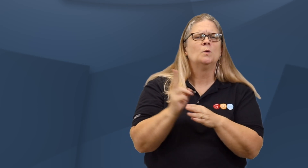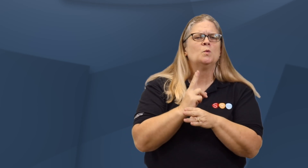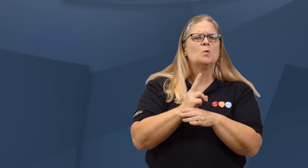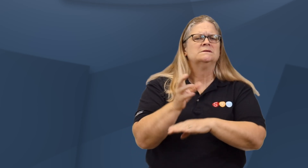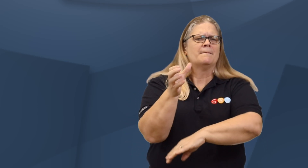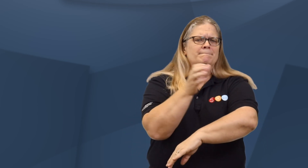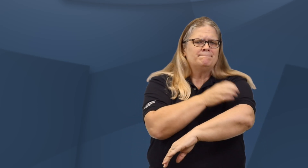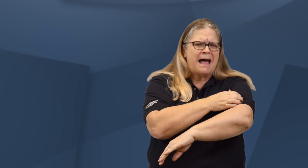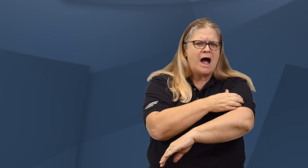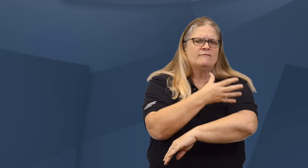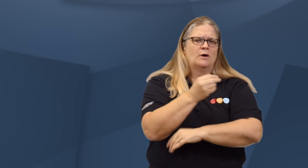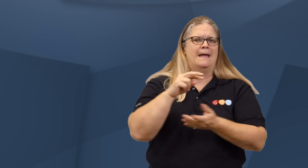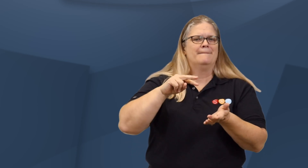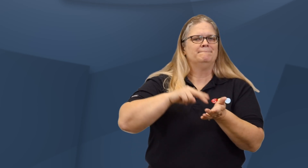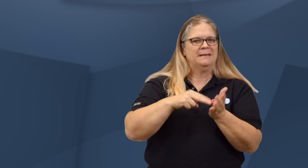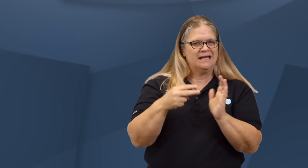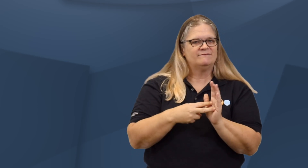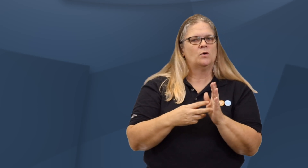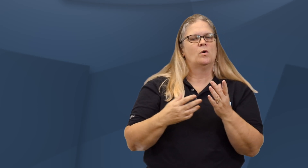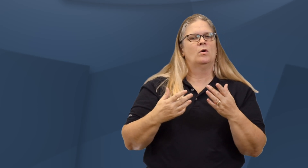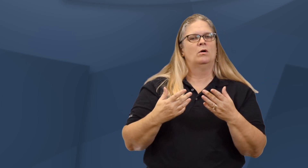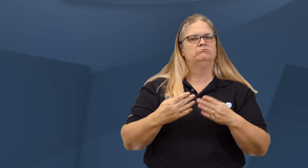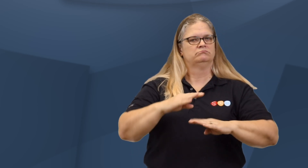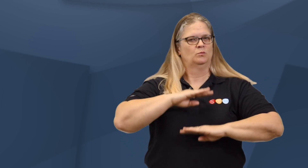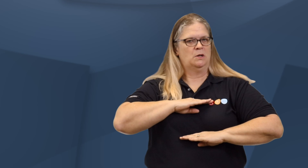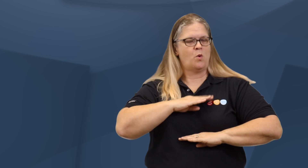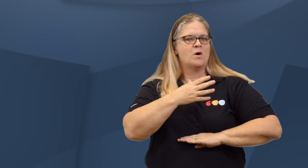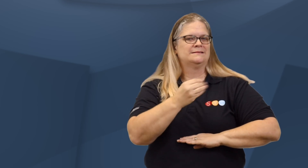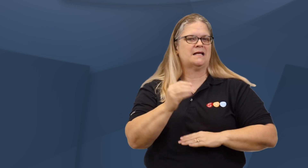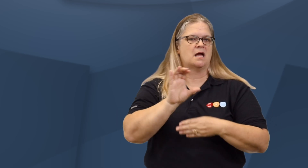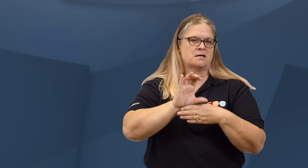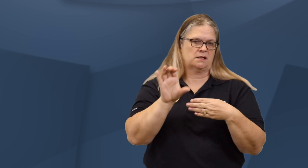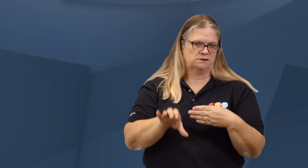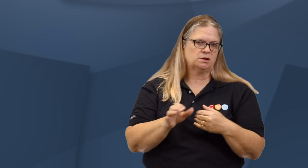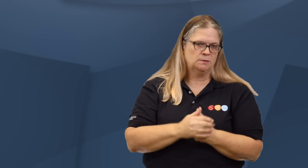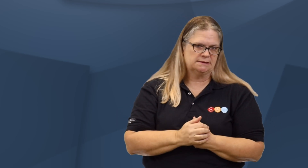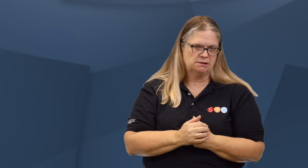Use powerful and meaningful rewards, as well as consequences.